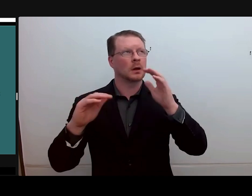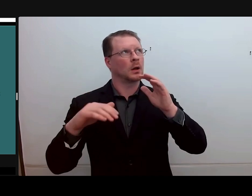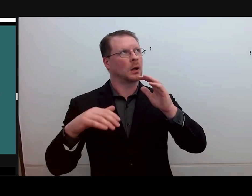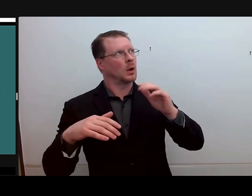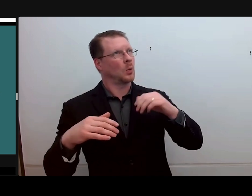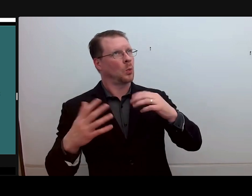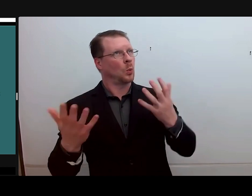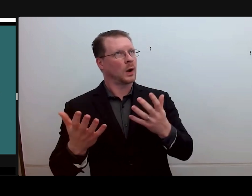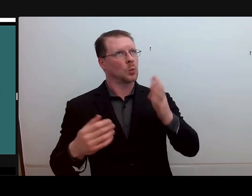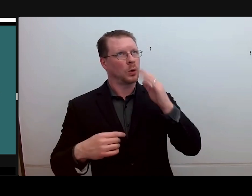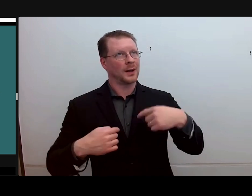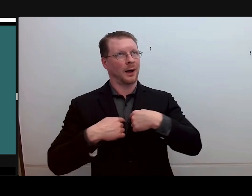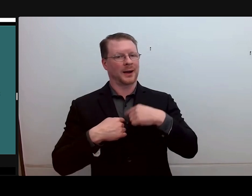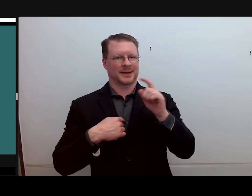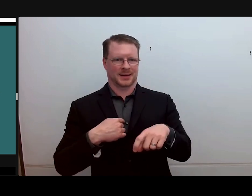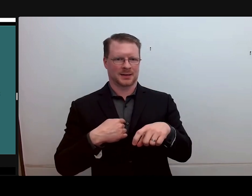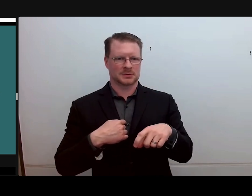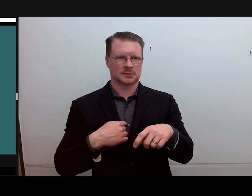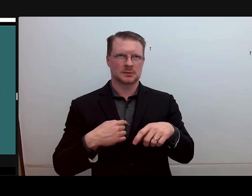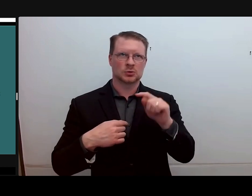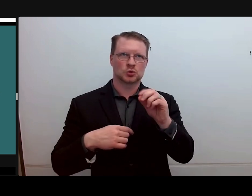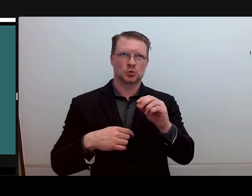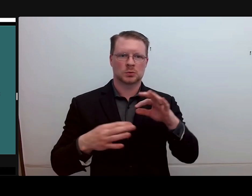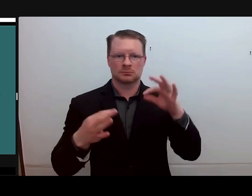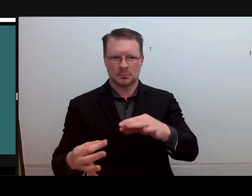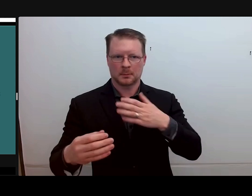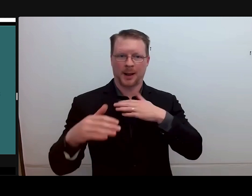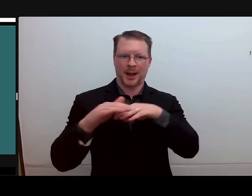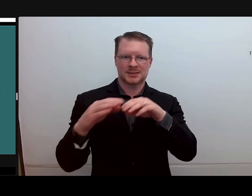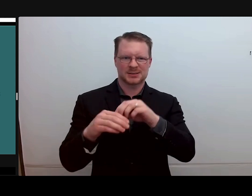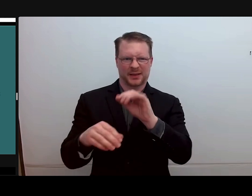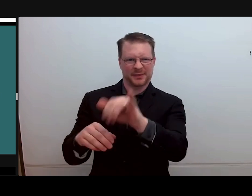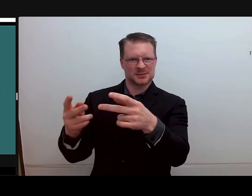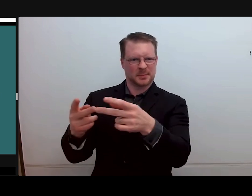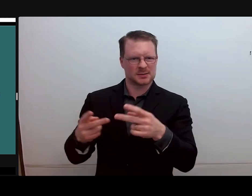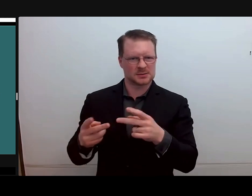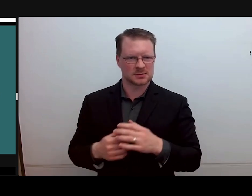helps people have a better understanding of what they might need when they interface